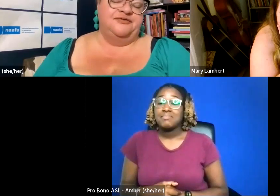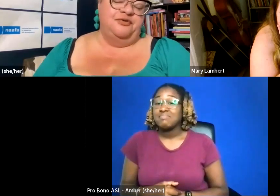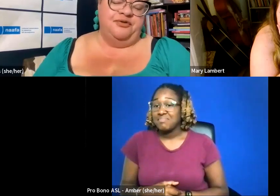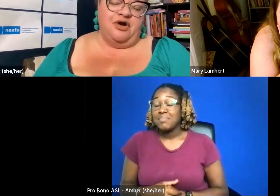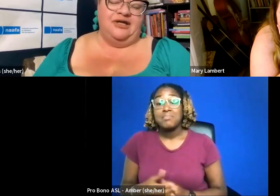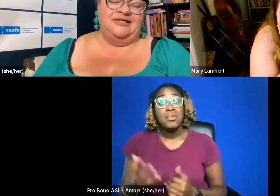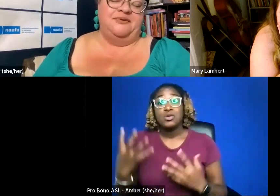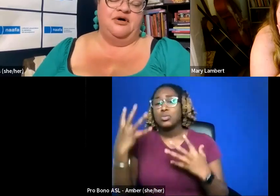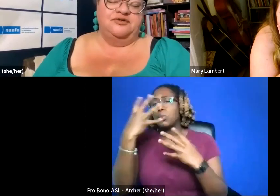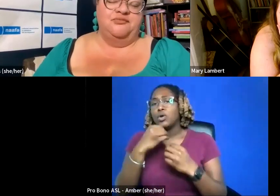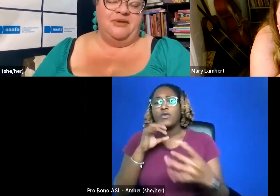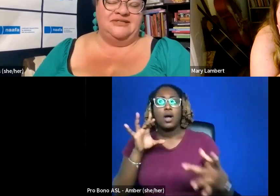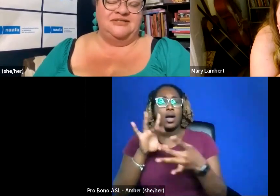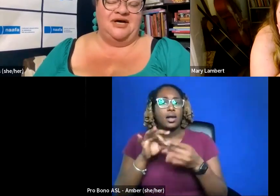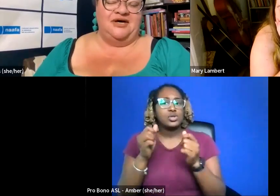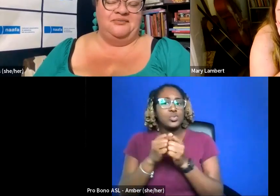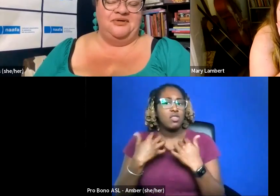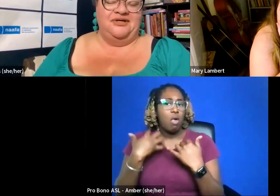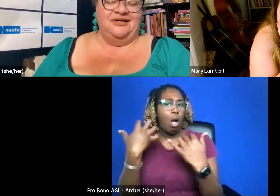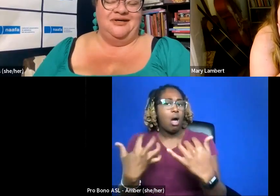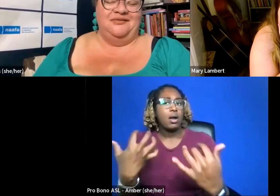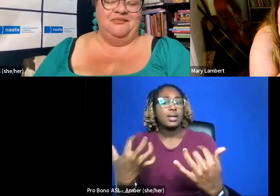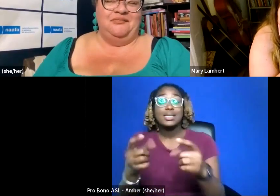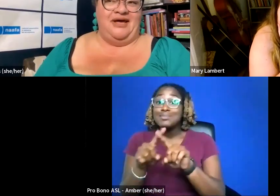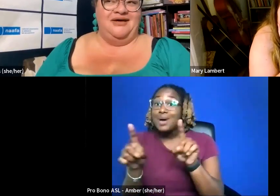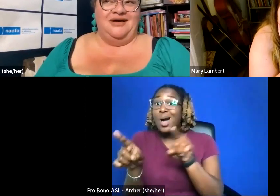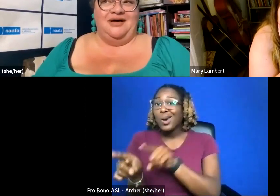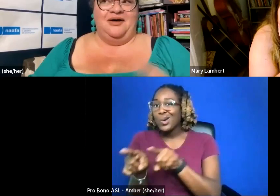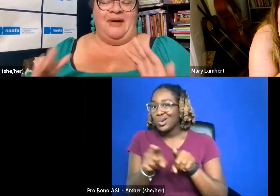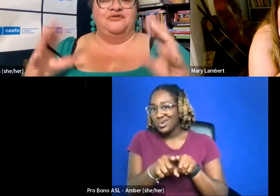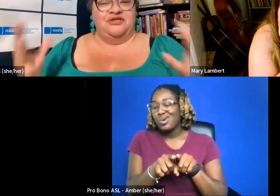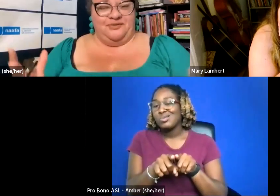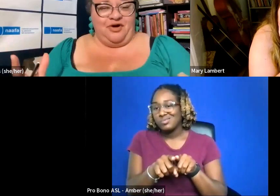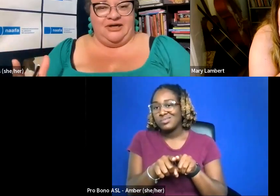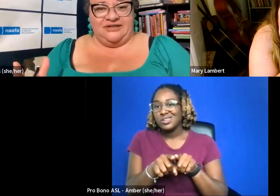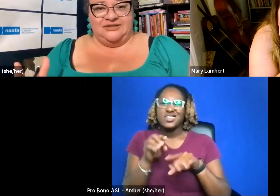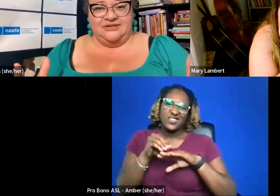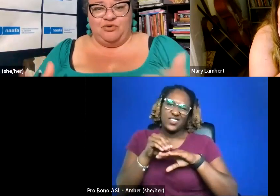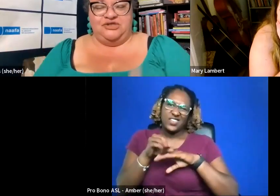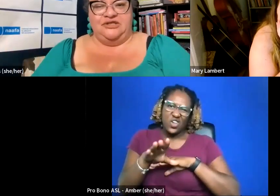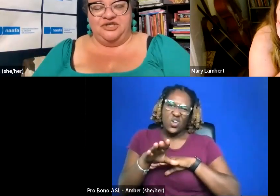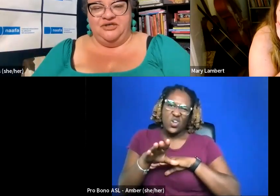for you with your audience, but also must make boundaries with your audience more challenging.